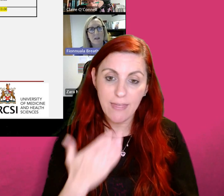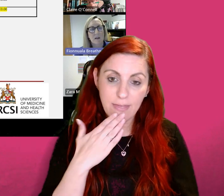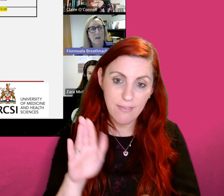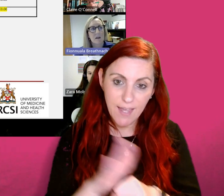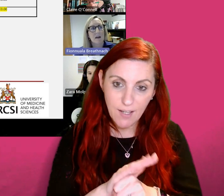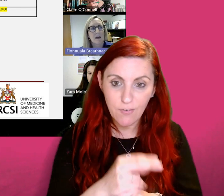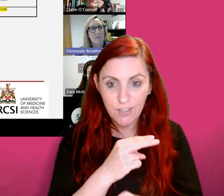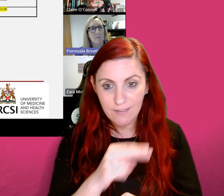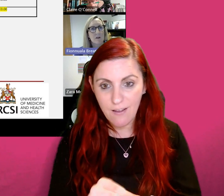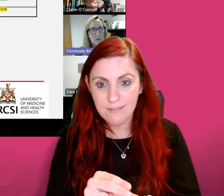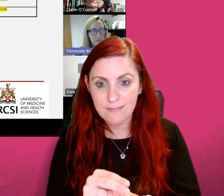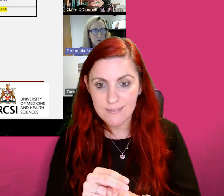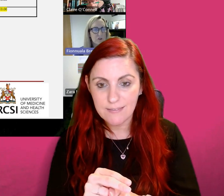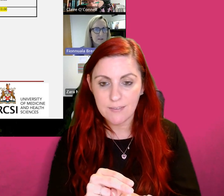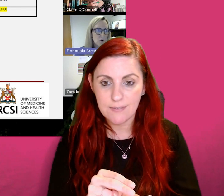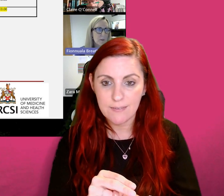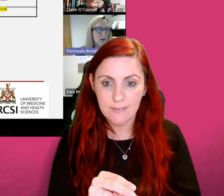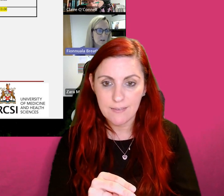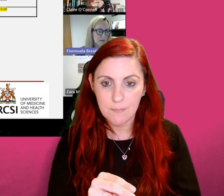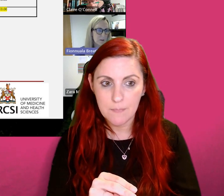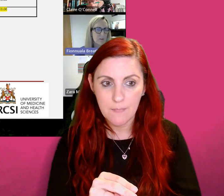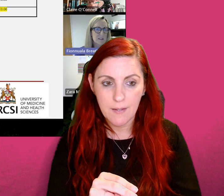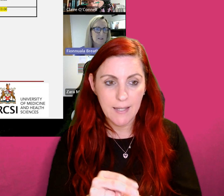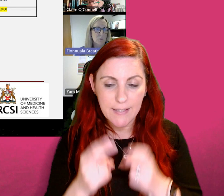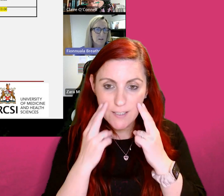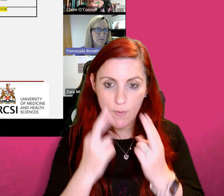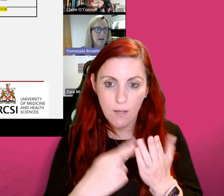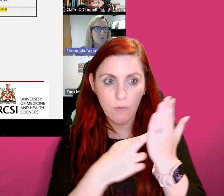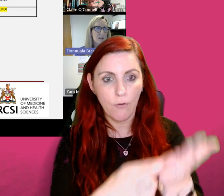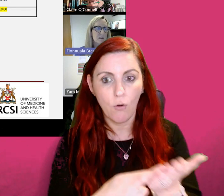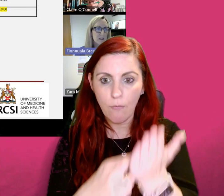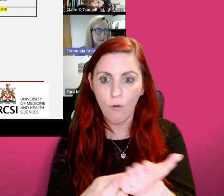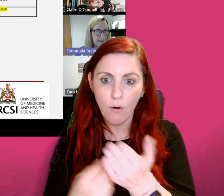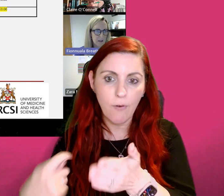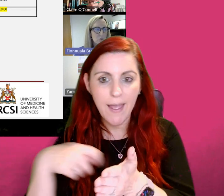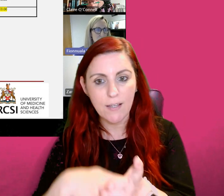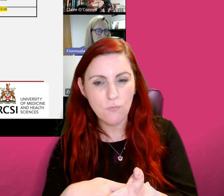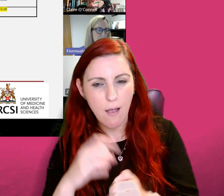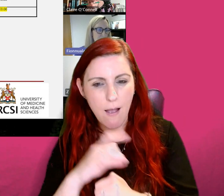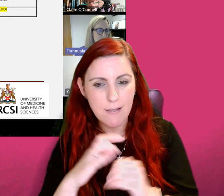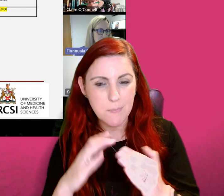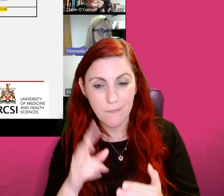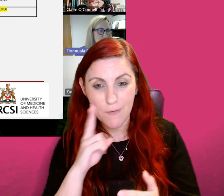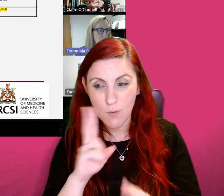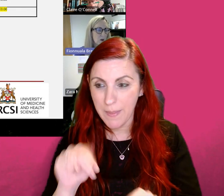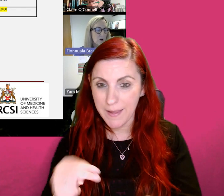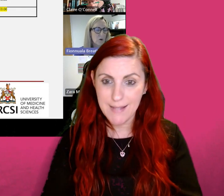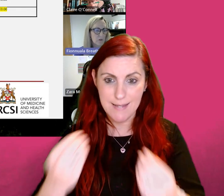being um referred to so many hospital visits when in fact they can take ownership and control over